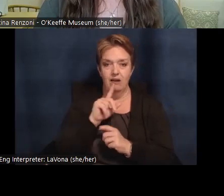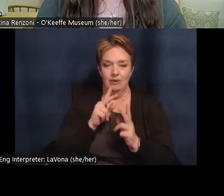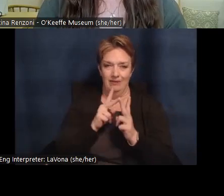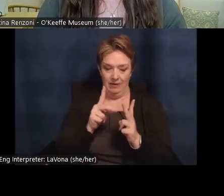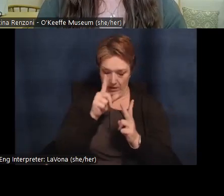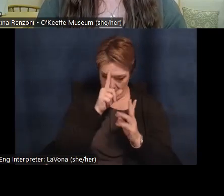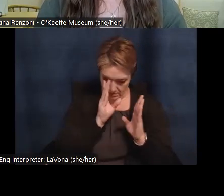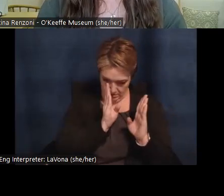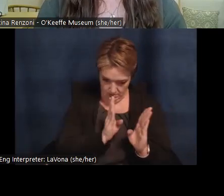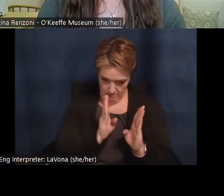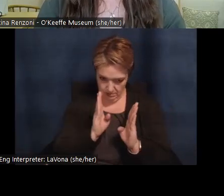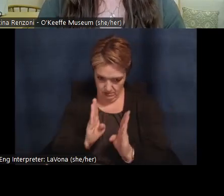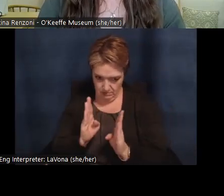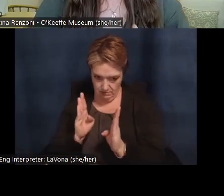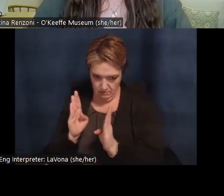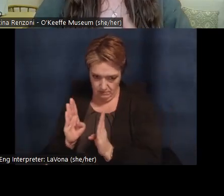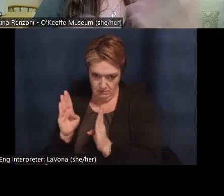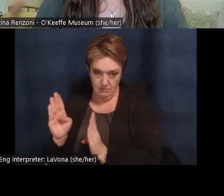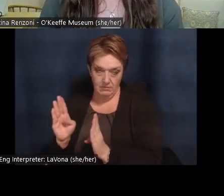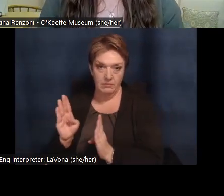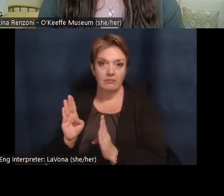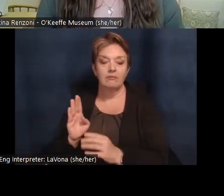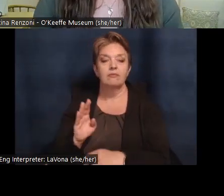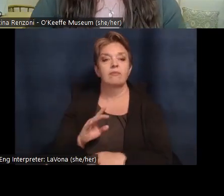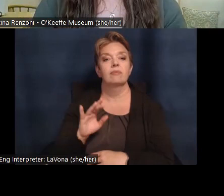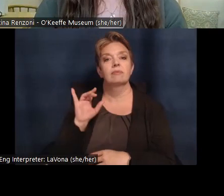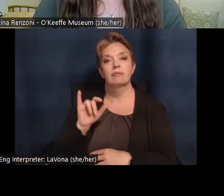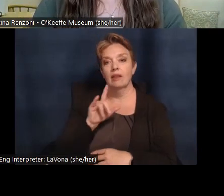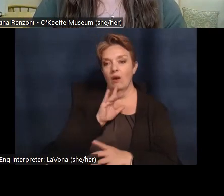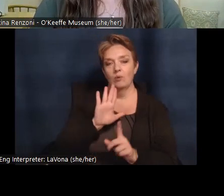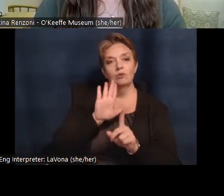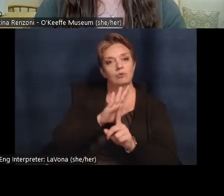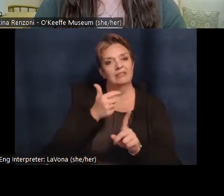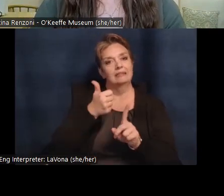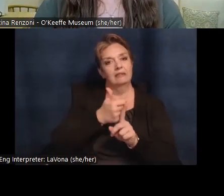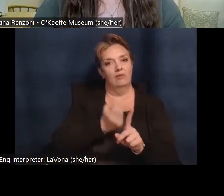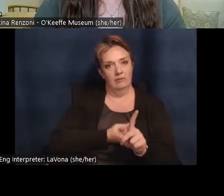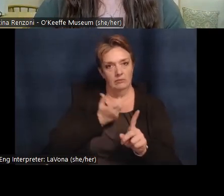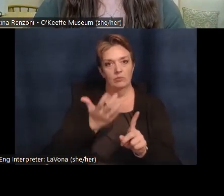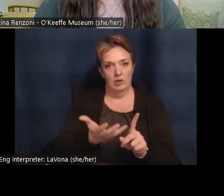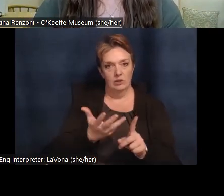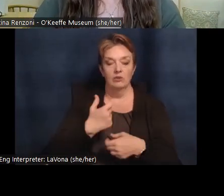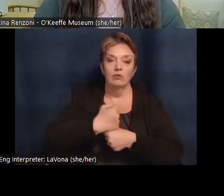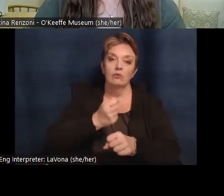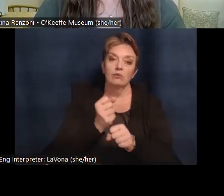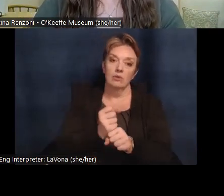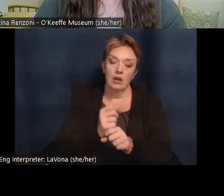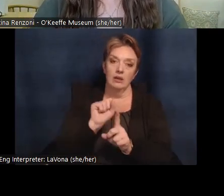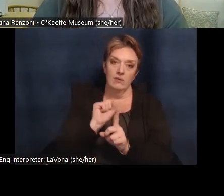And this was O’Keeffe's way of self-expression, by creating an environment– creating a space–